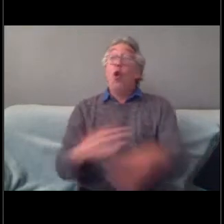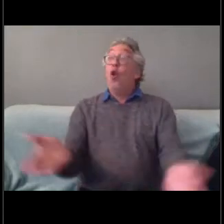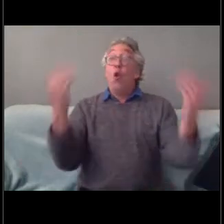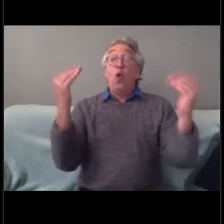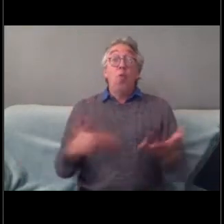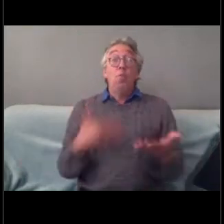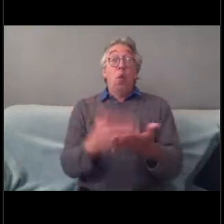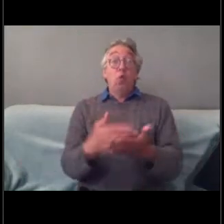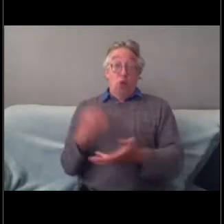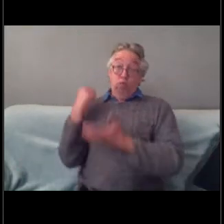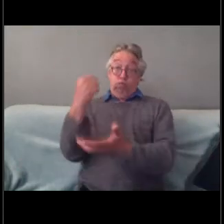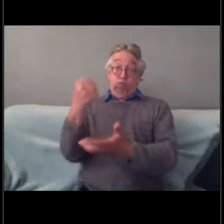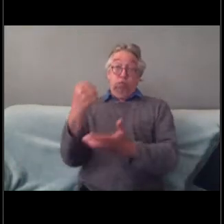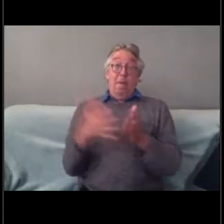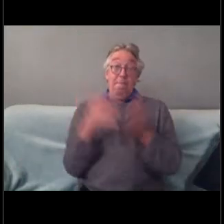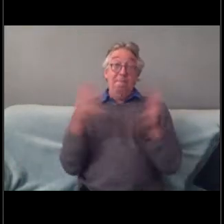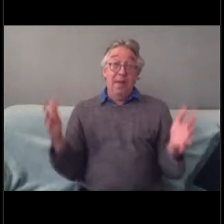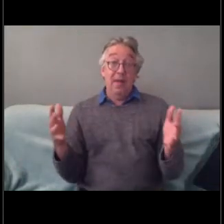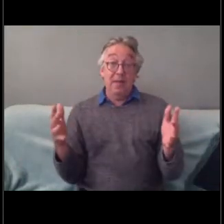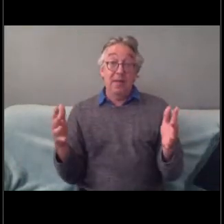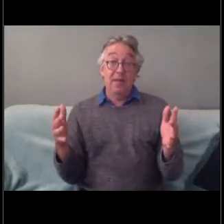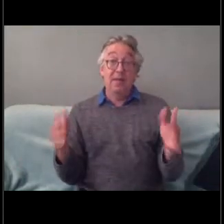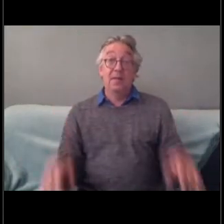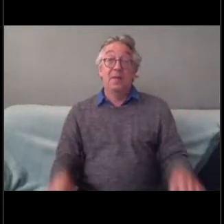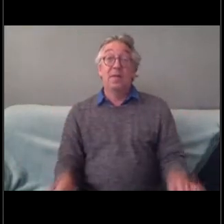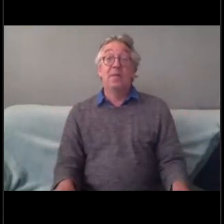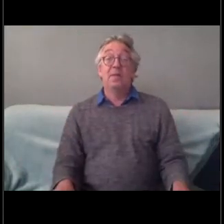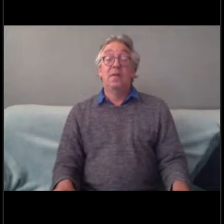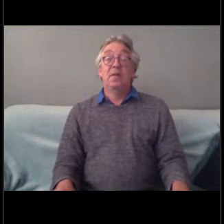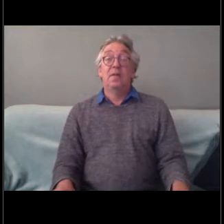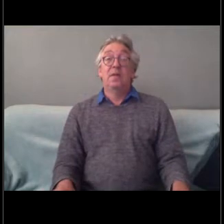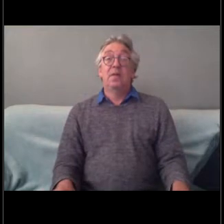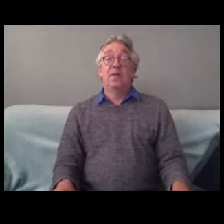and we'll also talk about the humanitarian aid strategy.